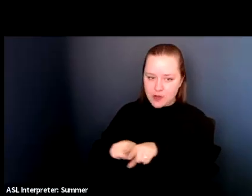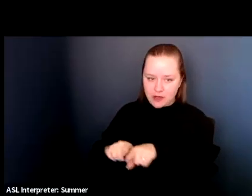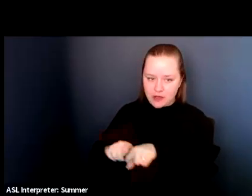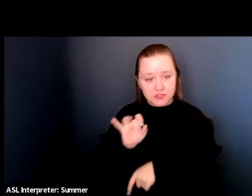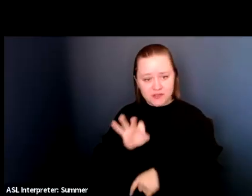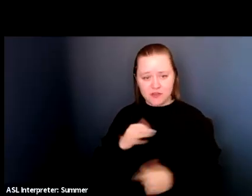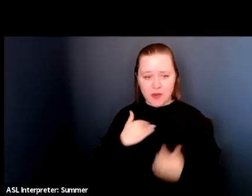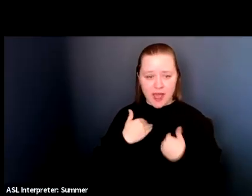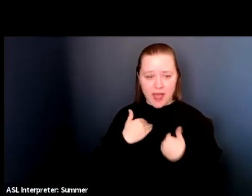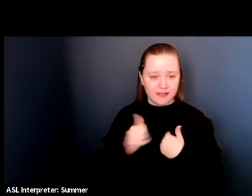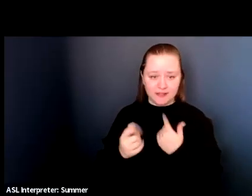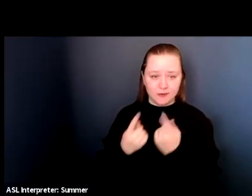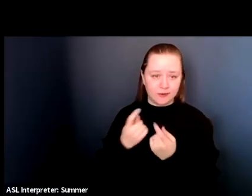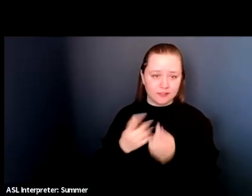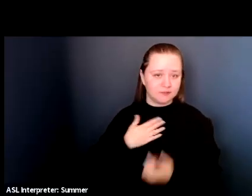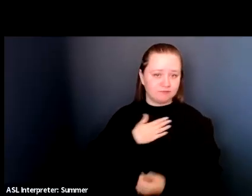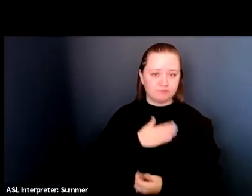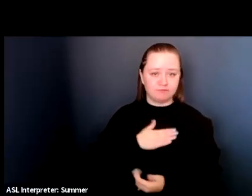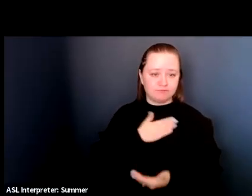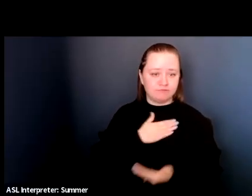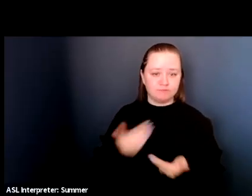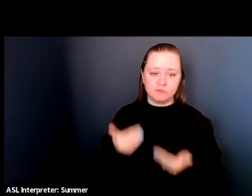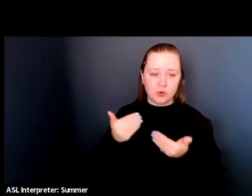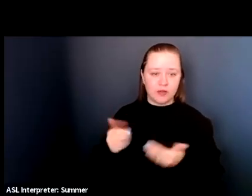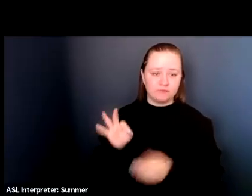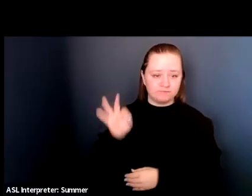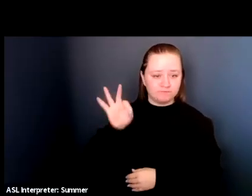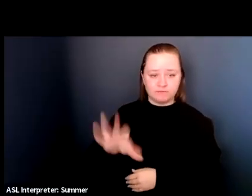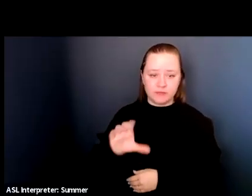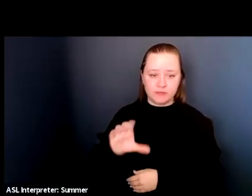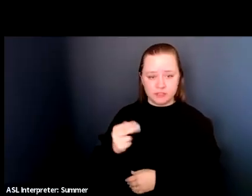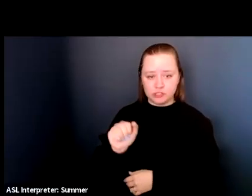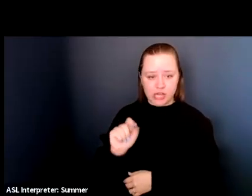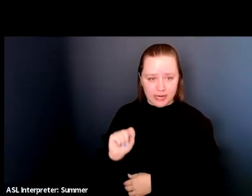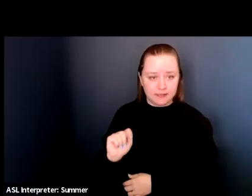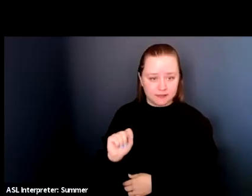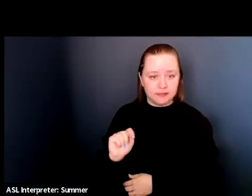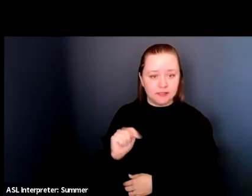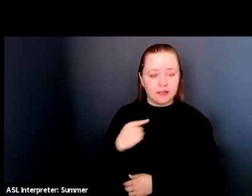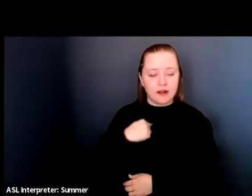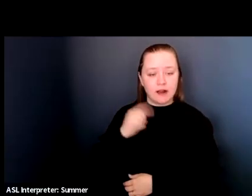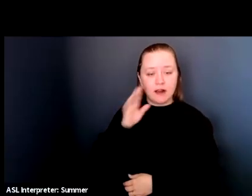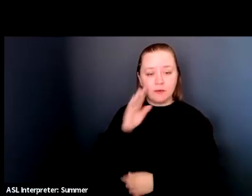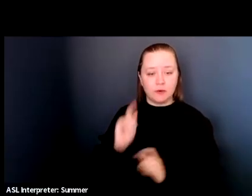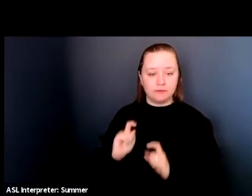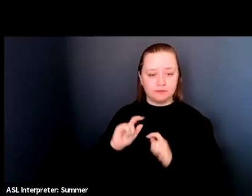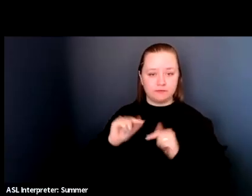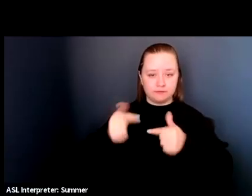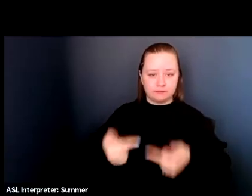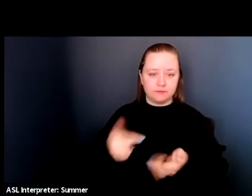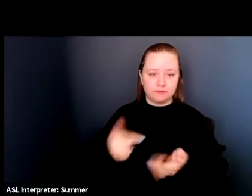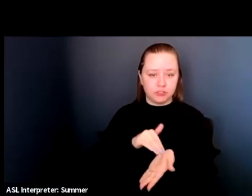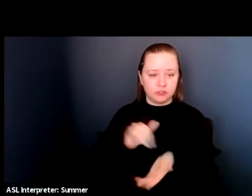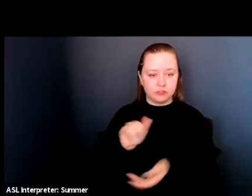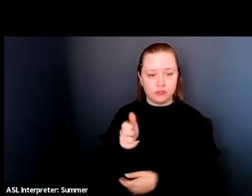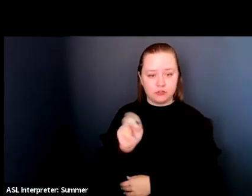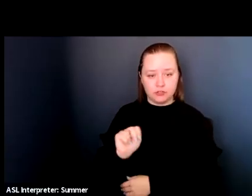please feel free to put them in the Q&A or in the chat, and I'm going to hand it over to Dr. John Harris.